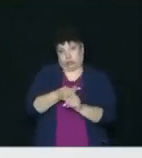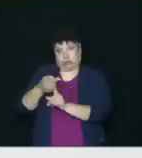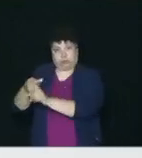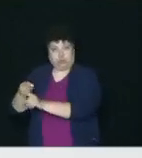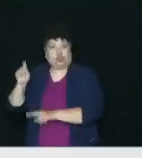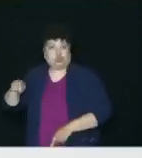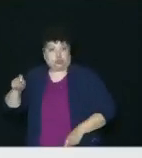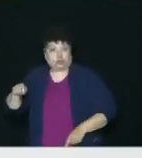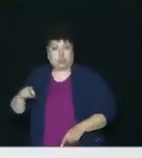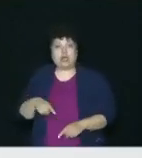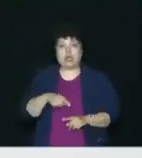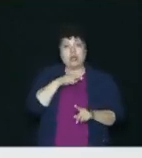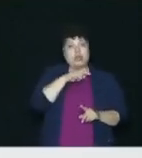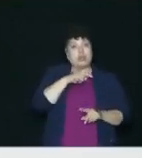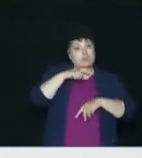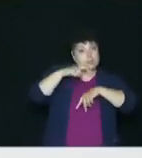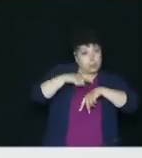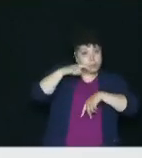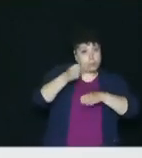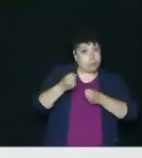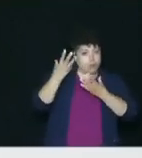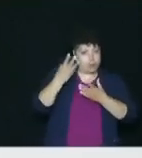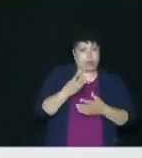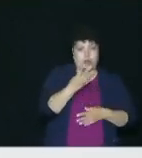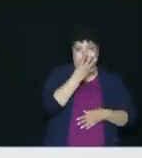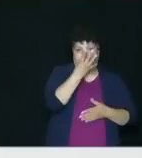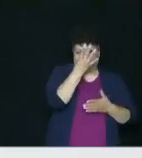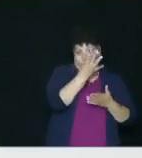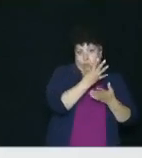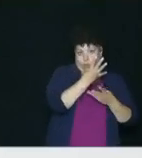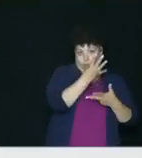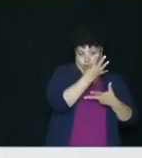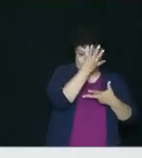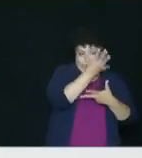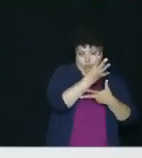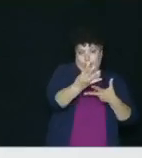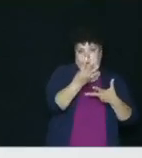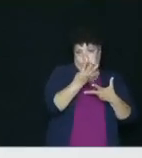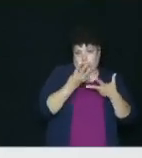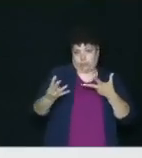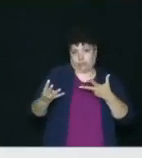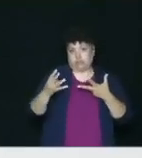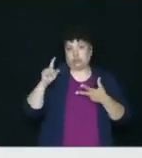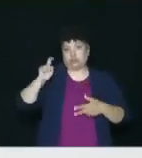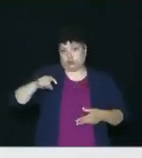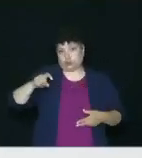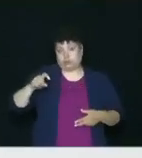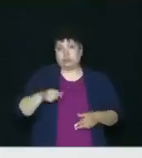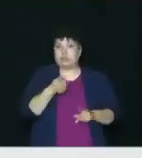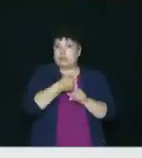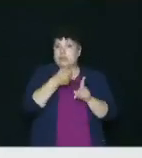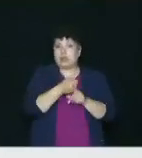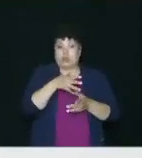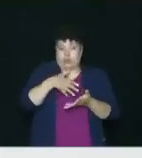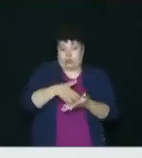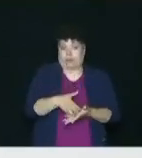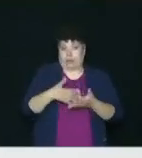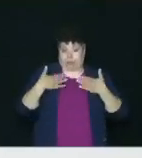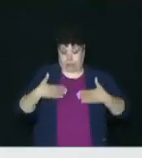DEPRESSED, THEY RECOMMEND THE PRIMARY SERIES OF THREE DOSES